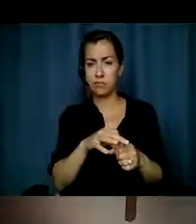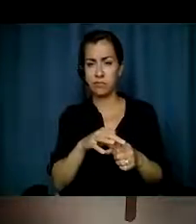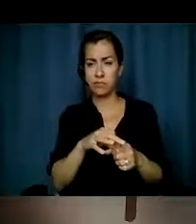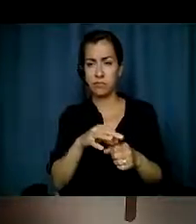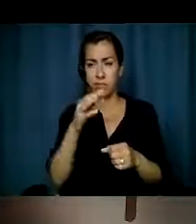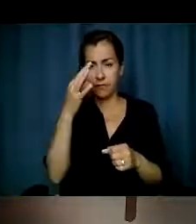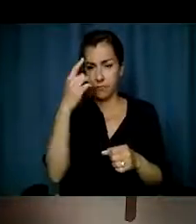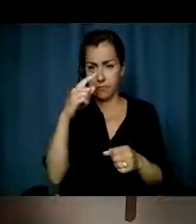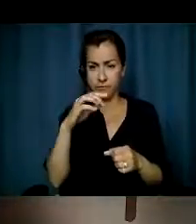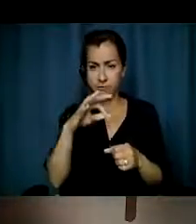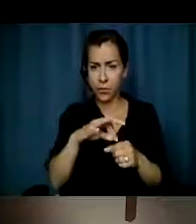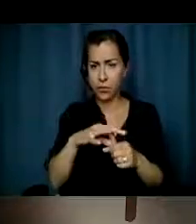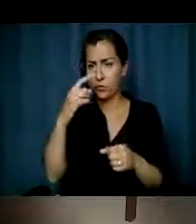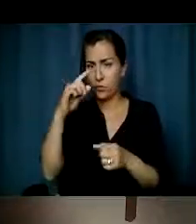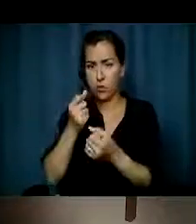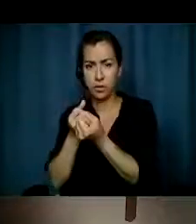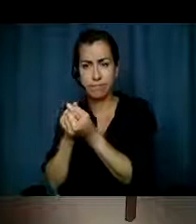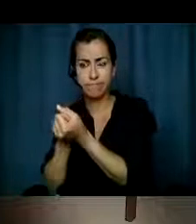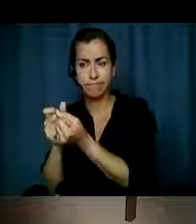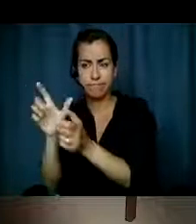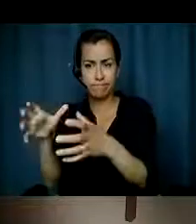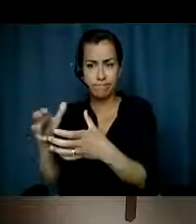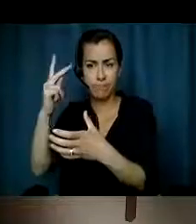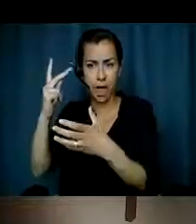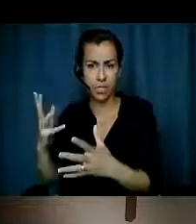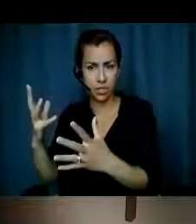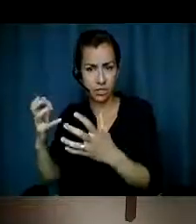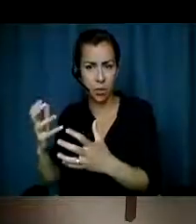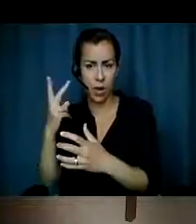and be able to see, you know,